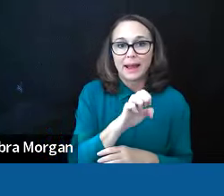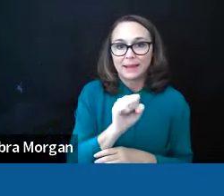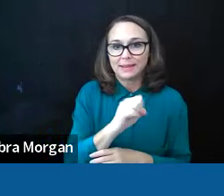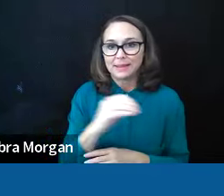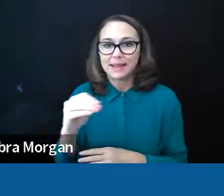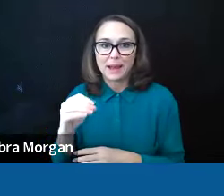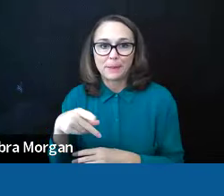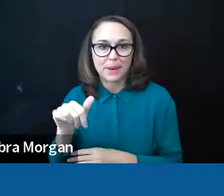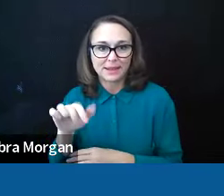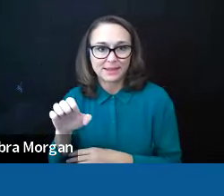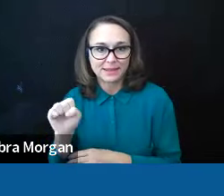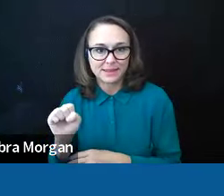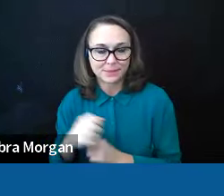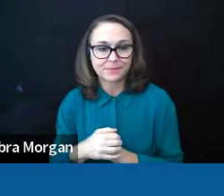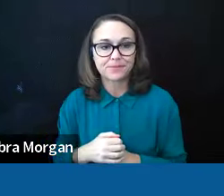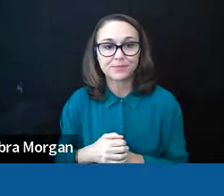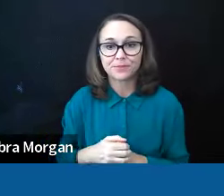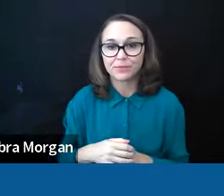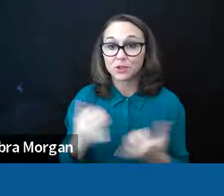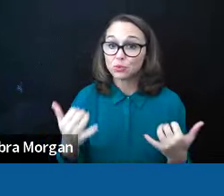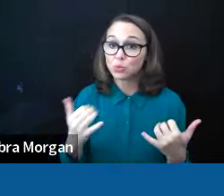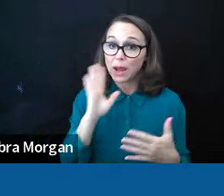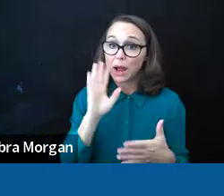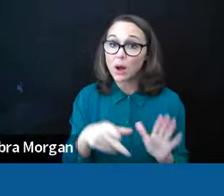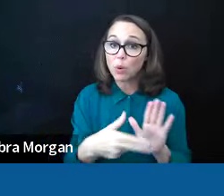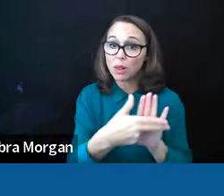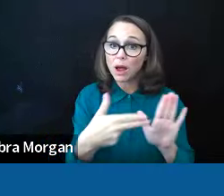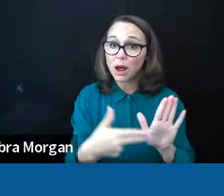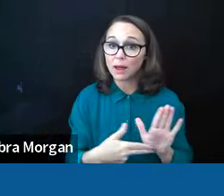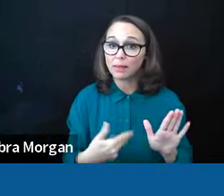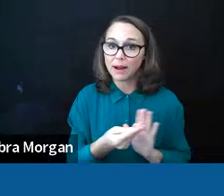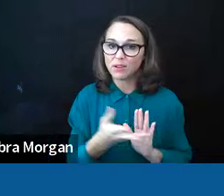we have done and are currently doing with that funding, including some public awareness campaigns